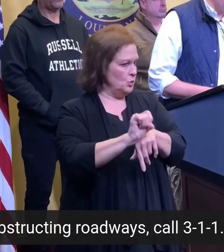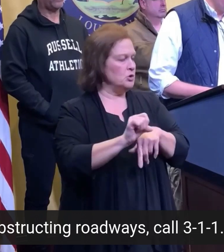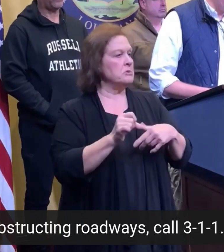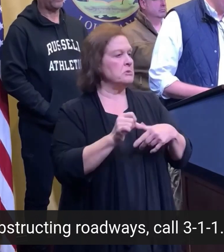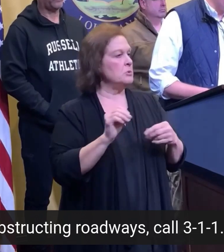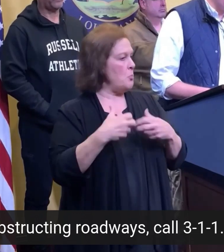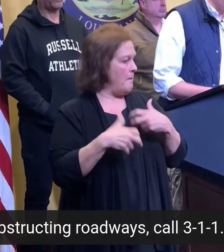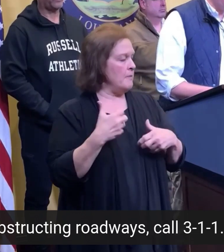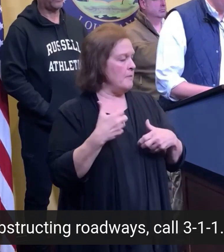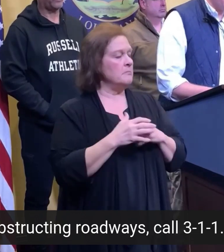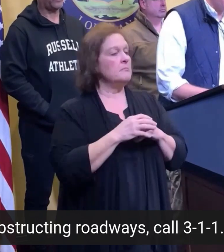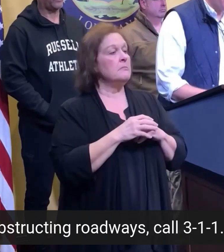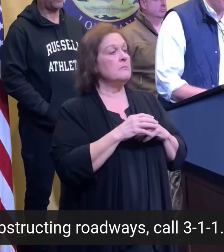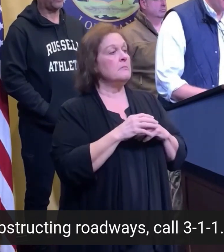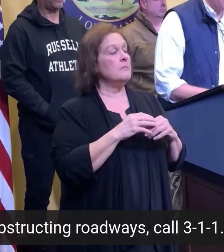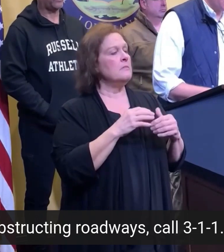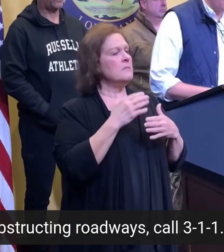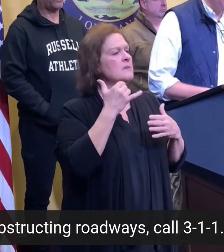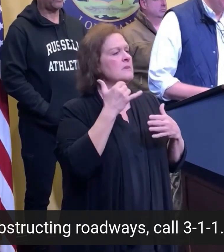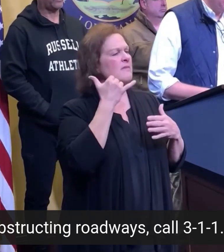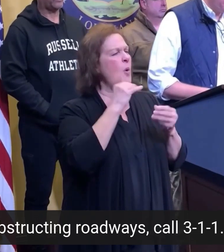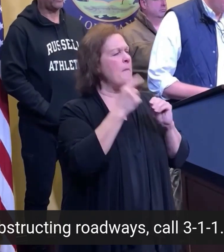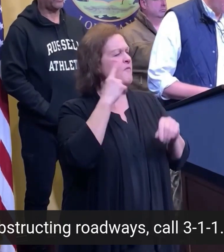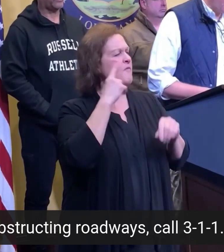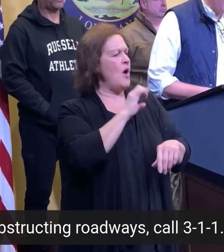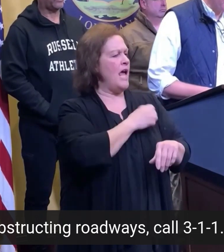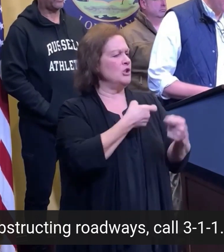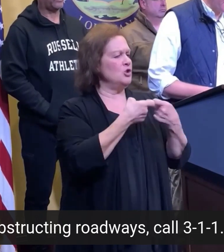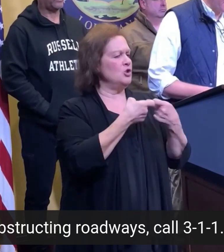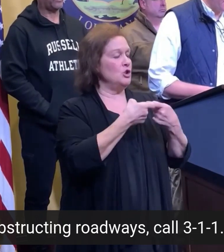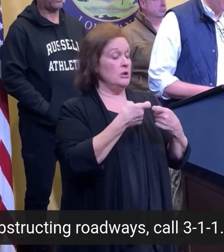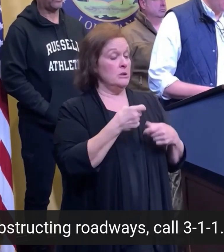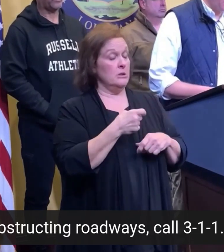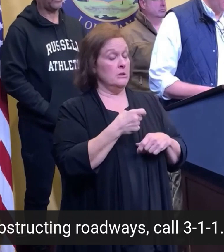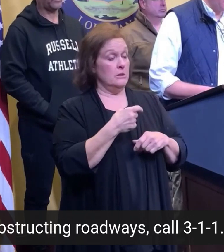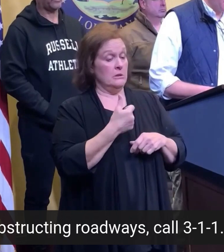finally just some of some numbers from entergy as of 10 a.m this morning